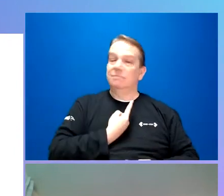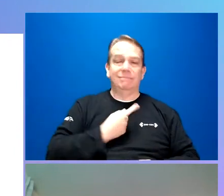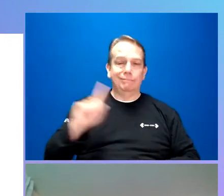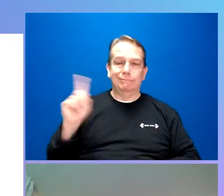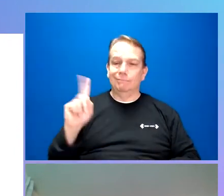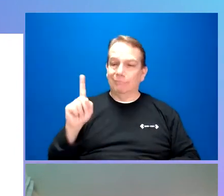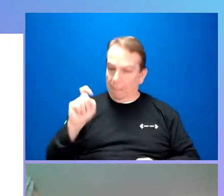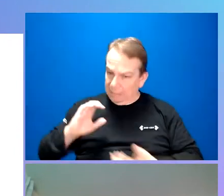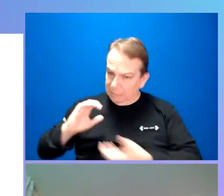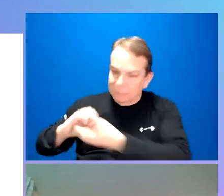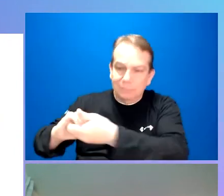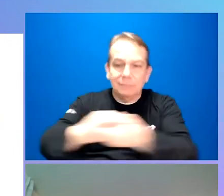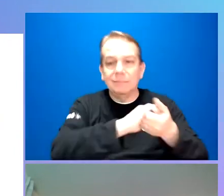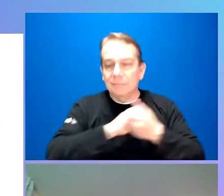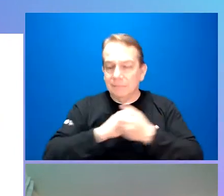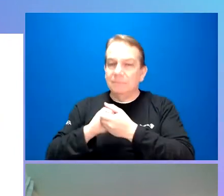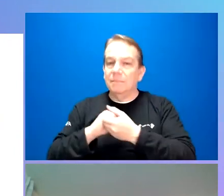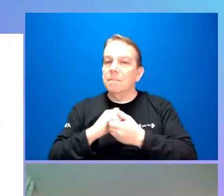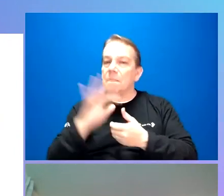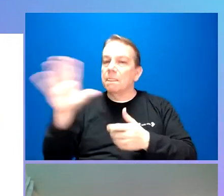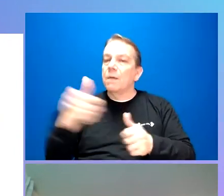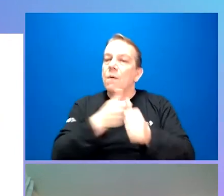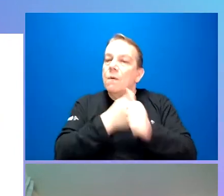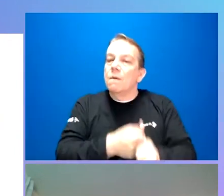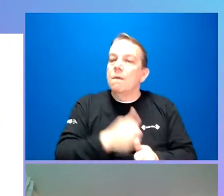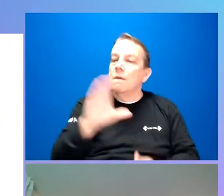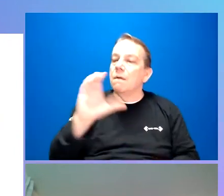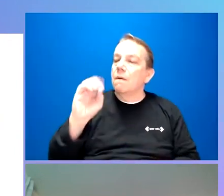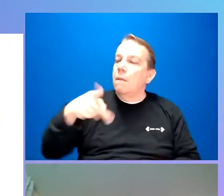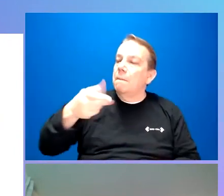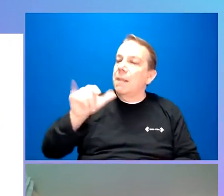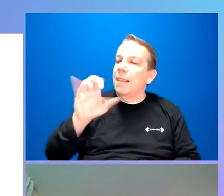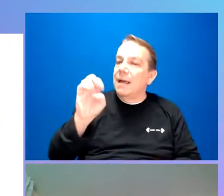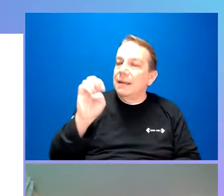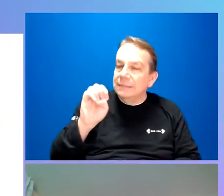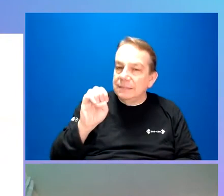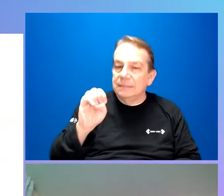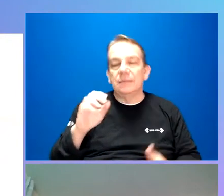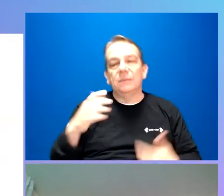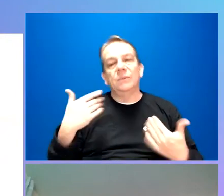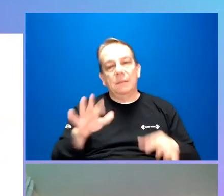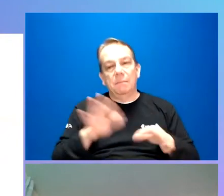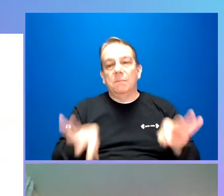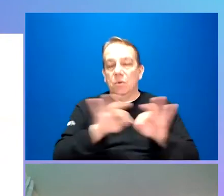compliance is one component of that culture building is yet